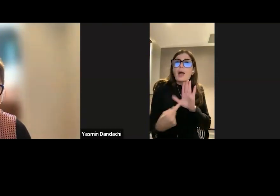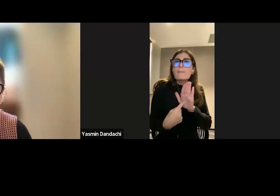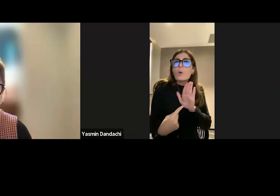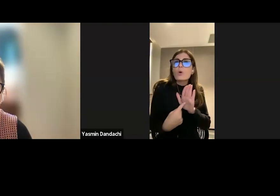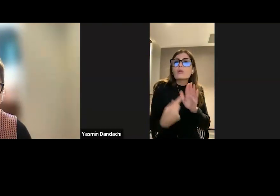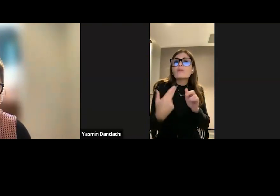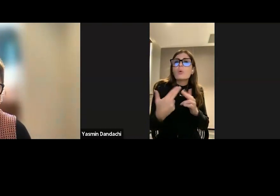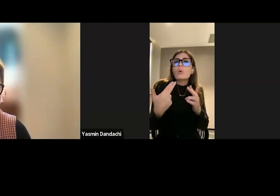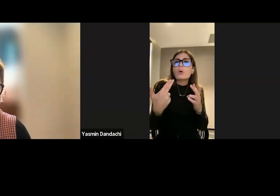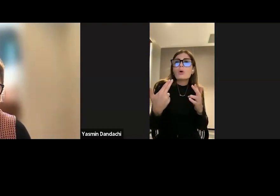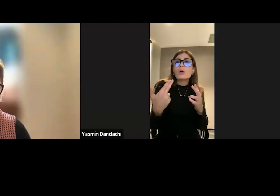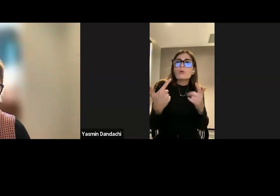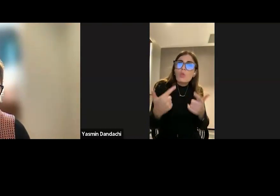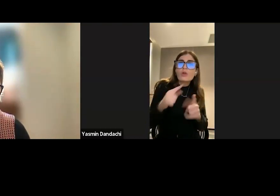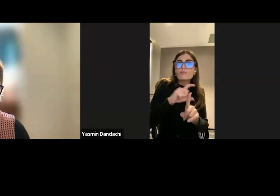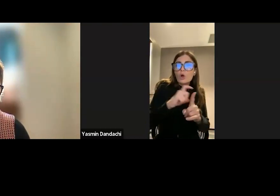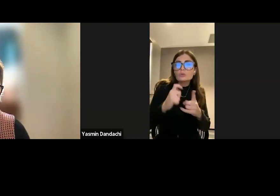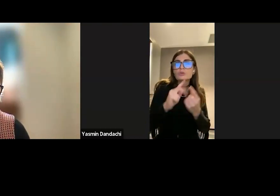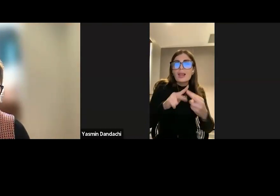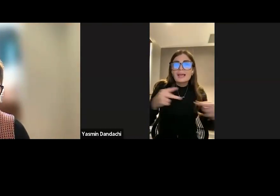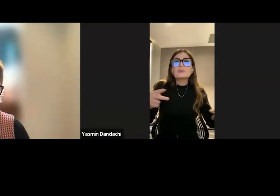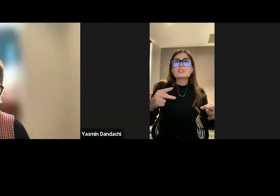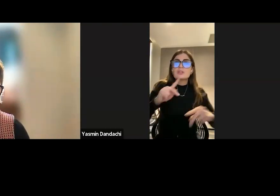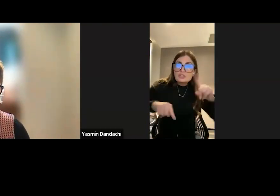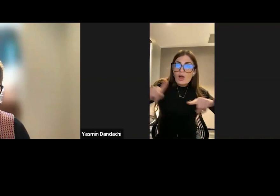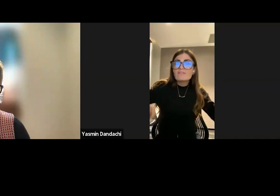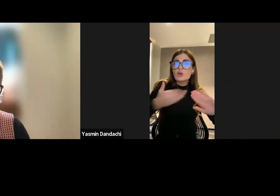and linguistically diverse communities in Australia.